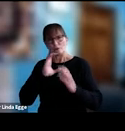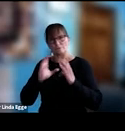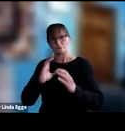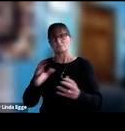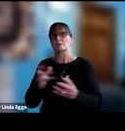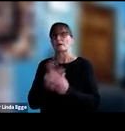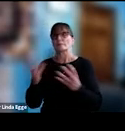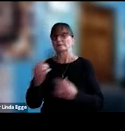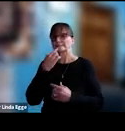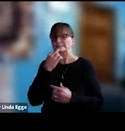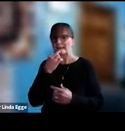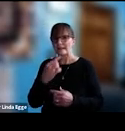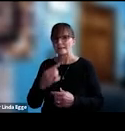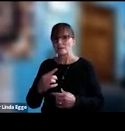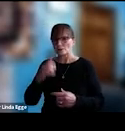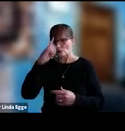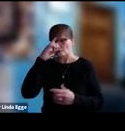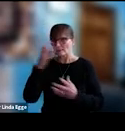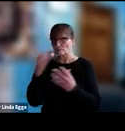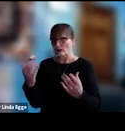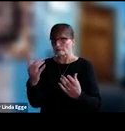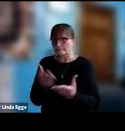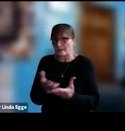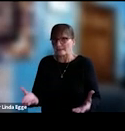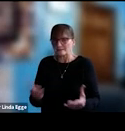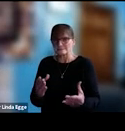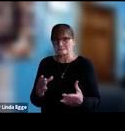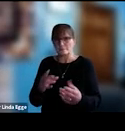and a lot they're thinking a lot of things about these various concerns.